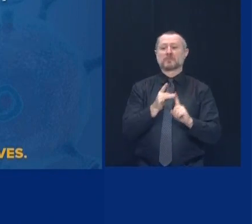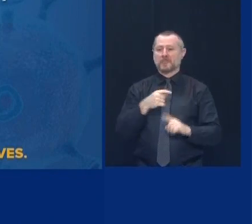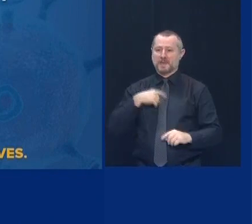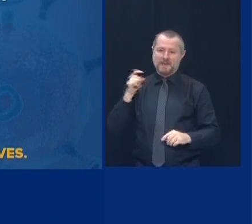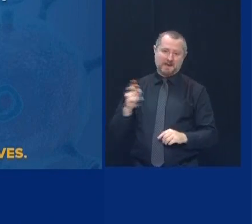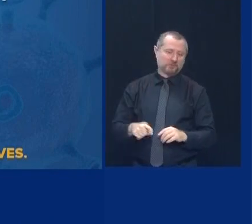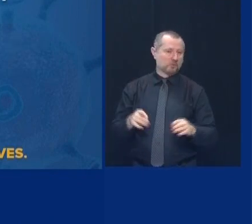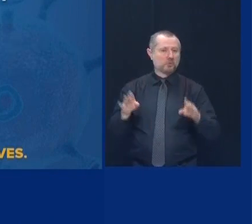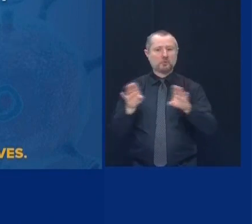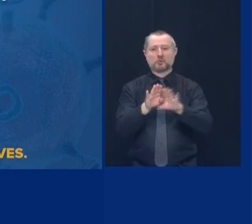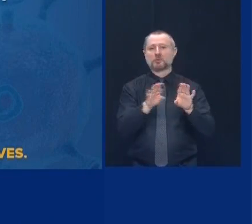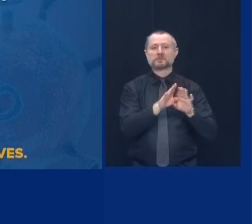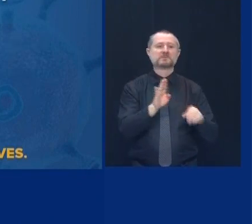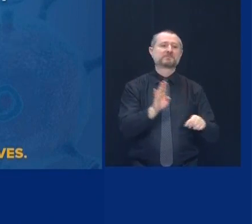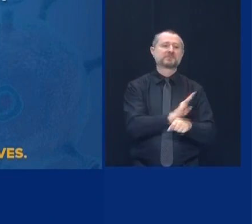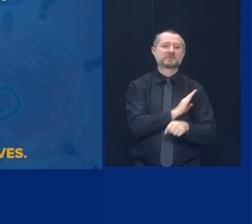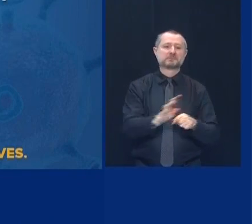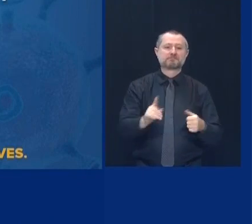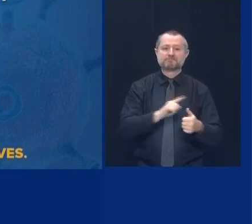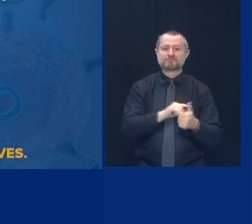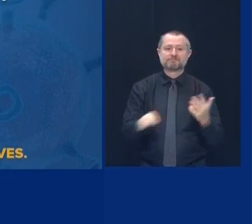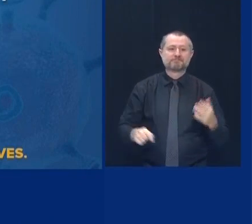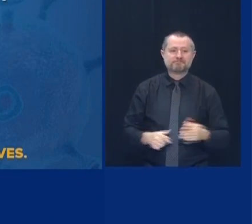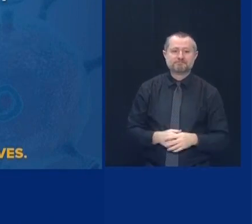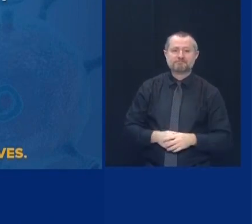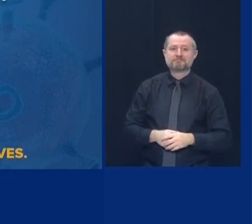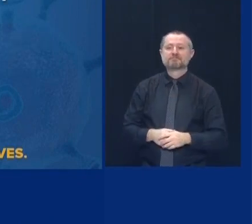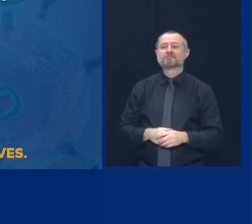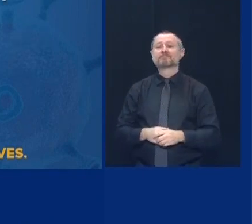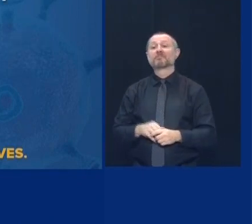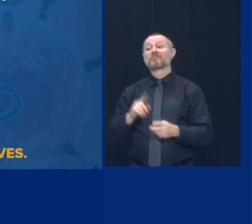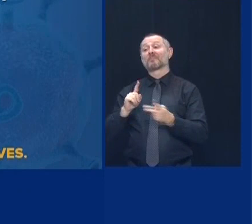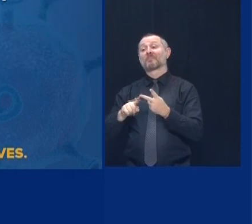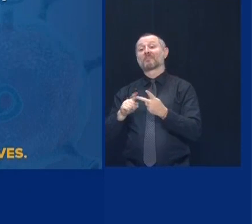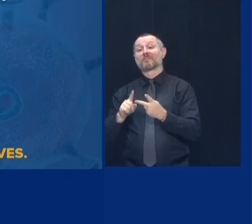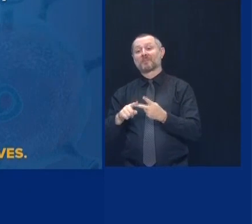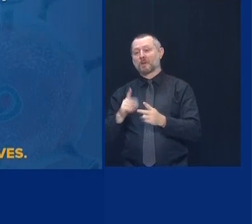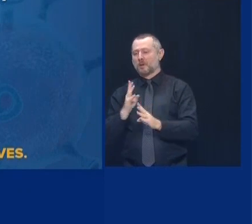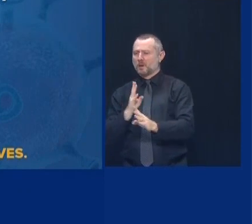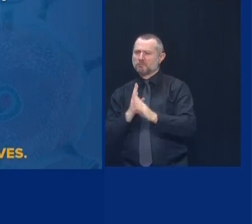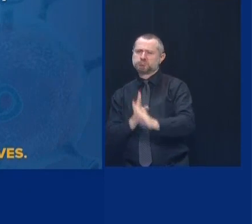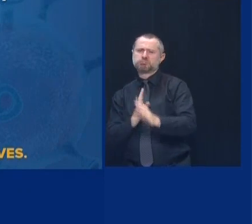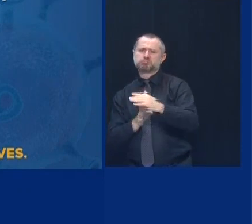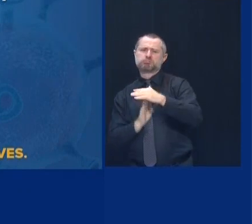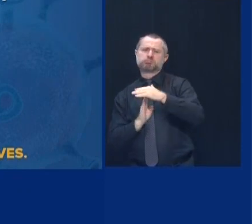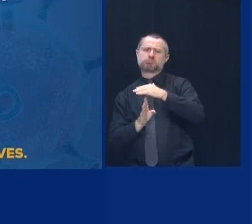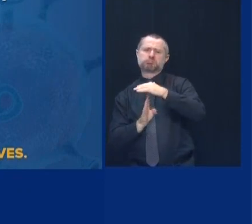RATE. RESTRICTIONS TO SLOW THE ECONOMY.